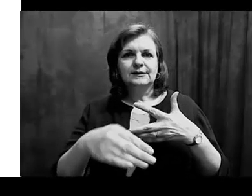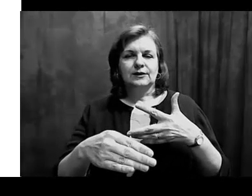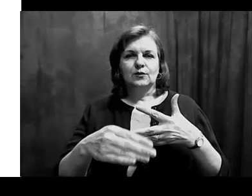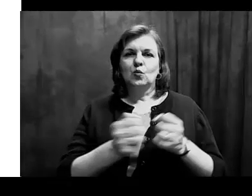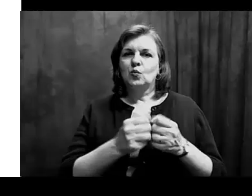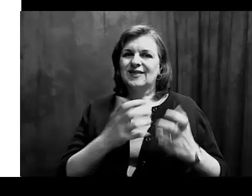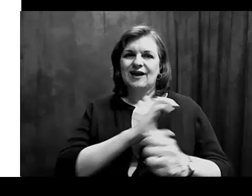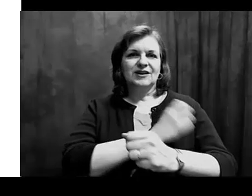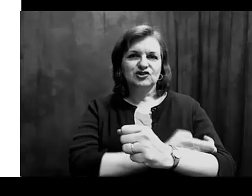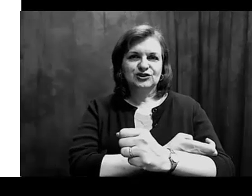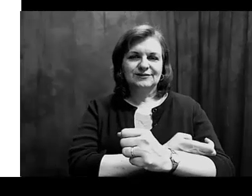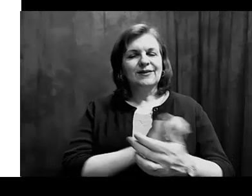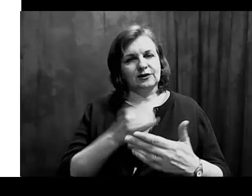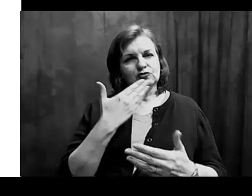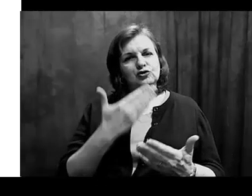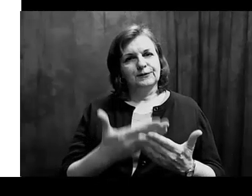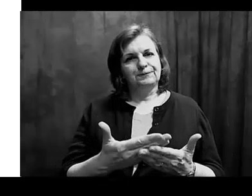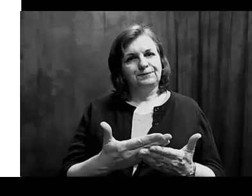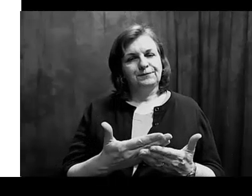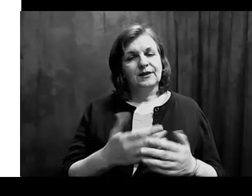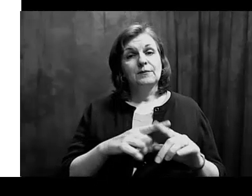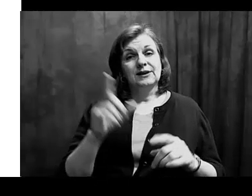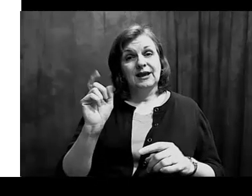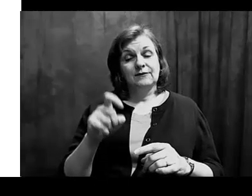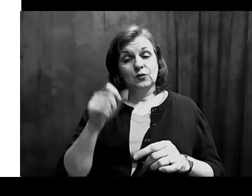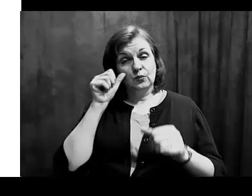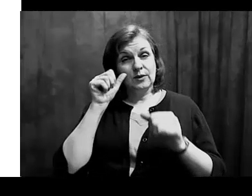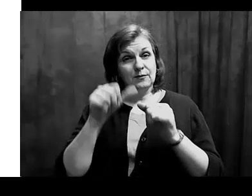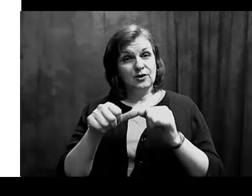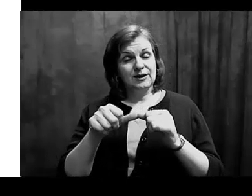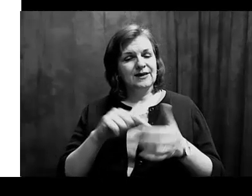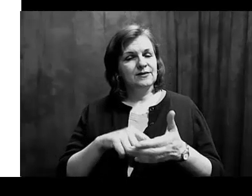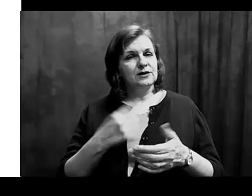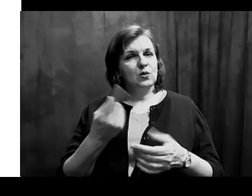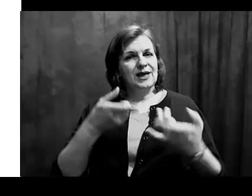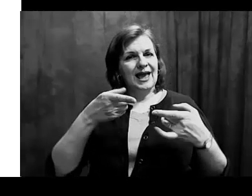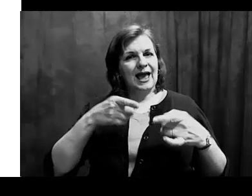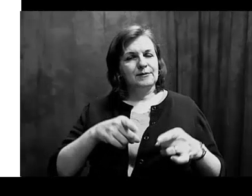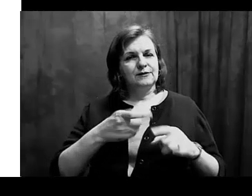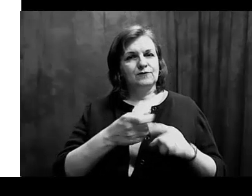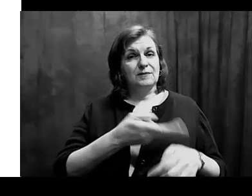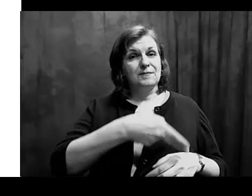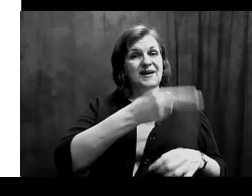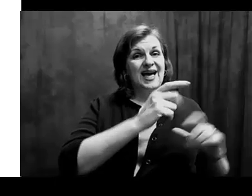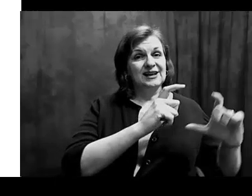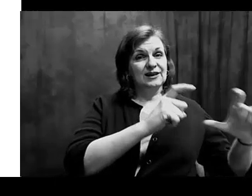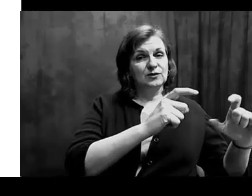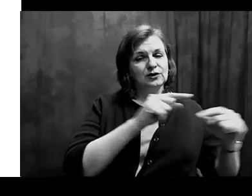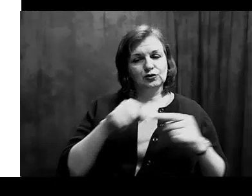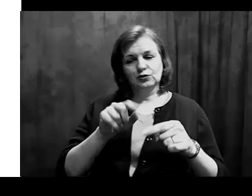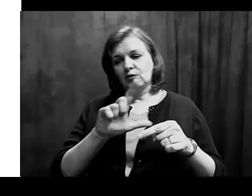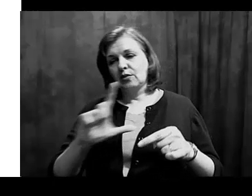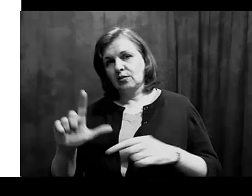so with passive transport -- the passive part of this is that it requires no energy